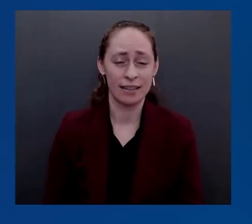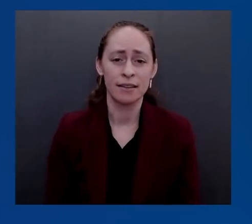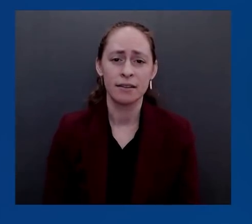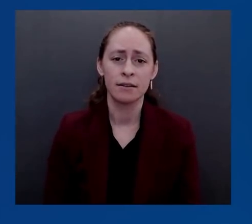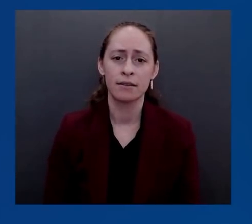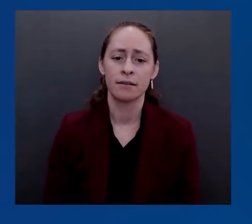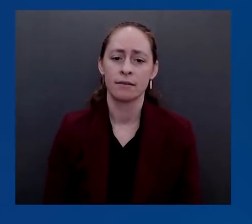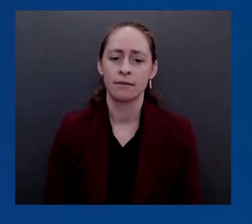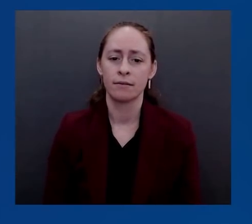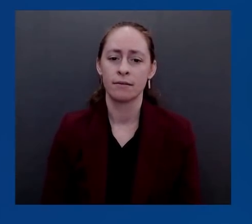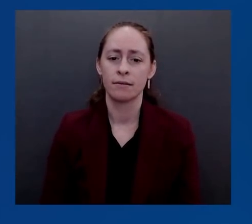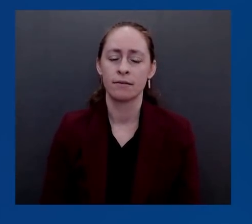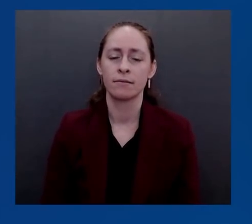Let's go to Jaqueline Howard at CNN.